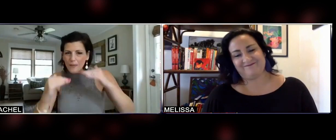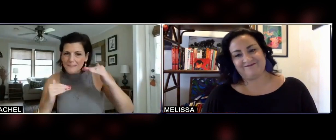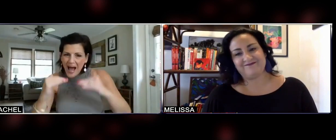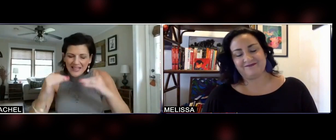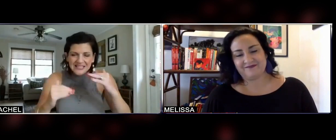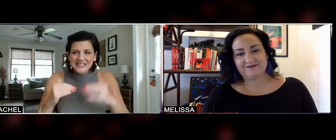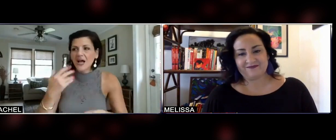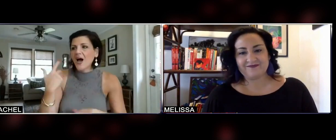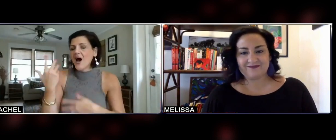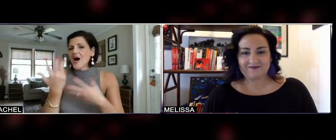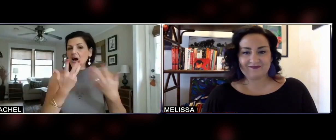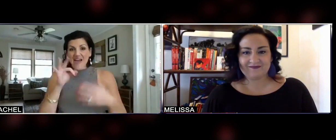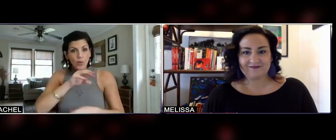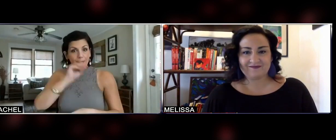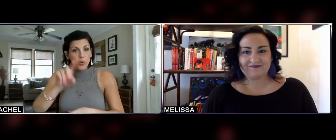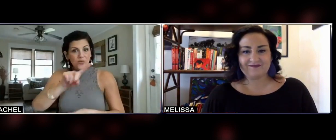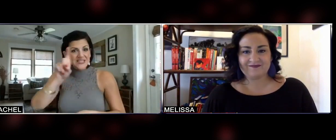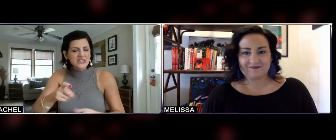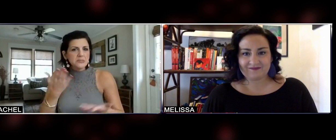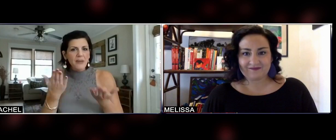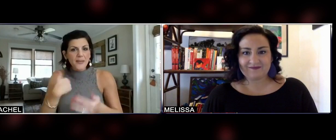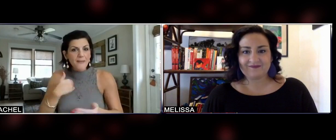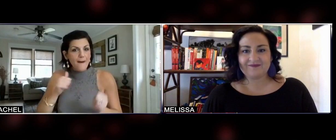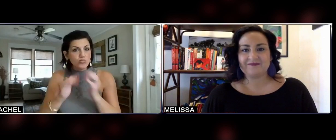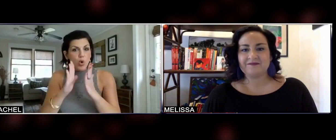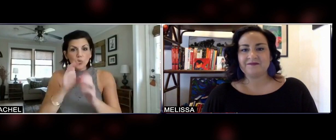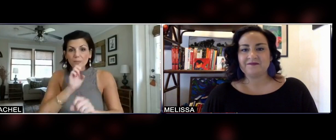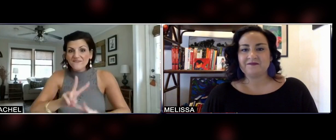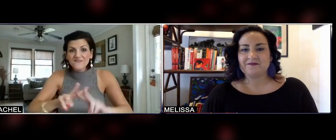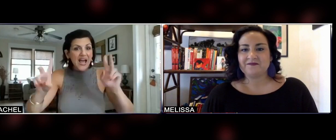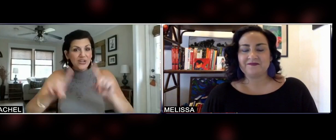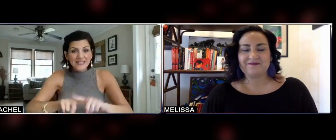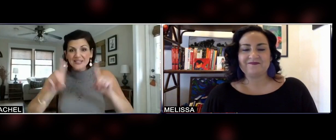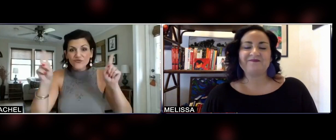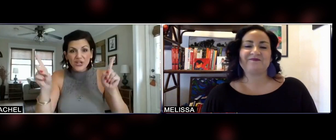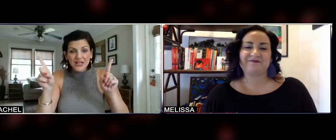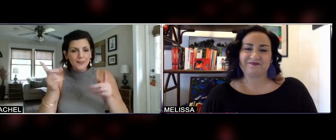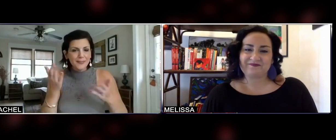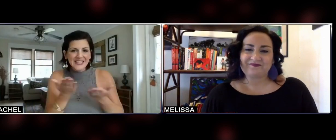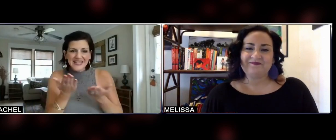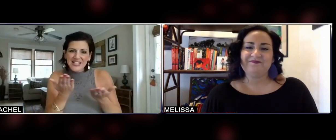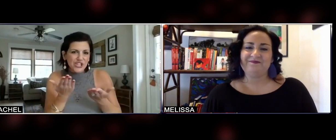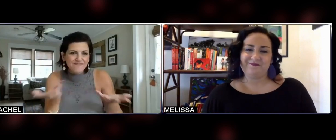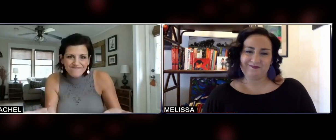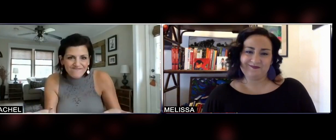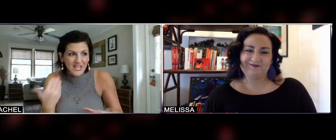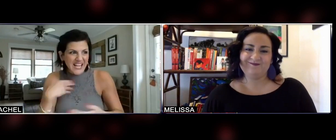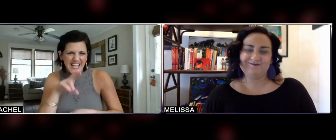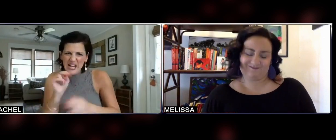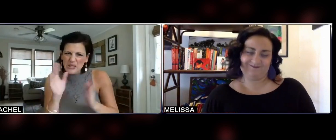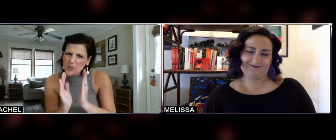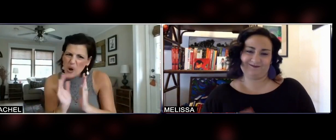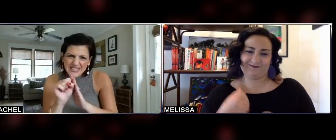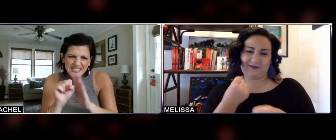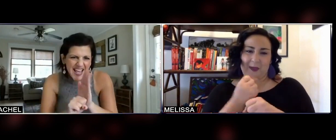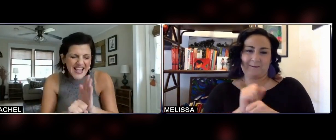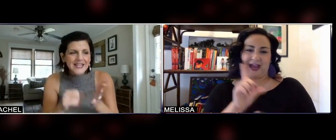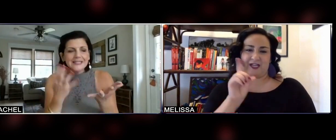We need that balance. If we lived in Texas, our approach would be very different. Connecticut is a very small state.